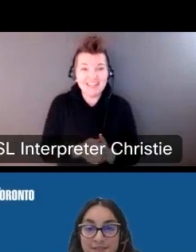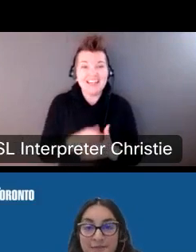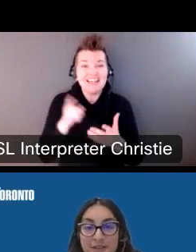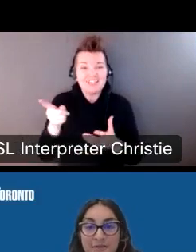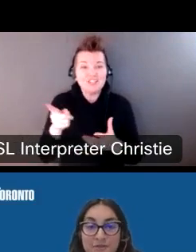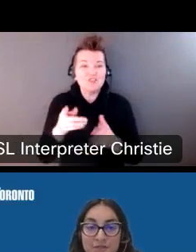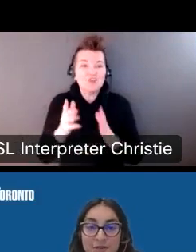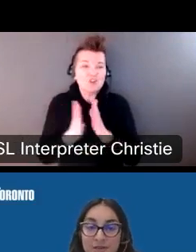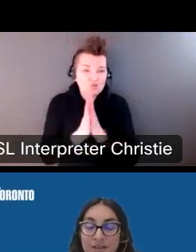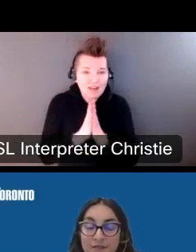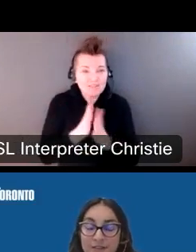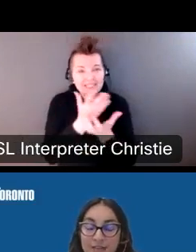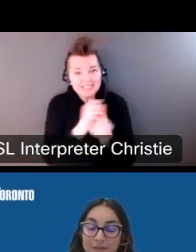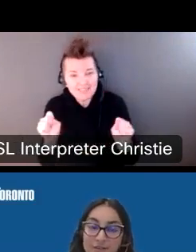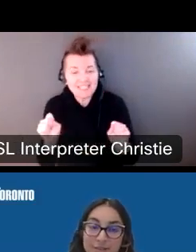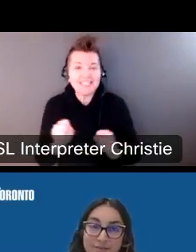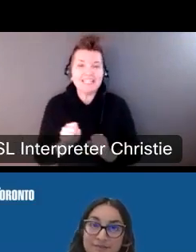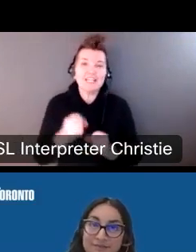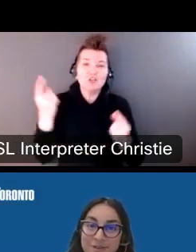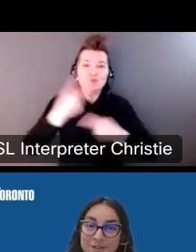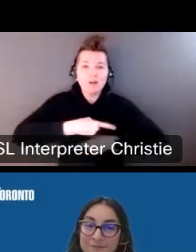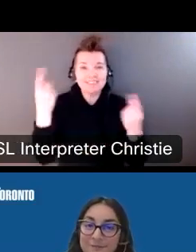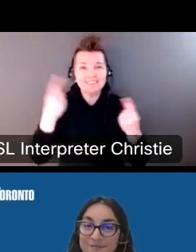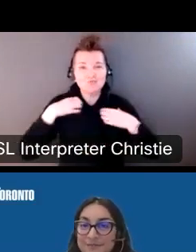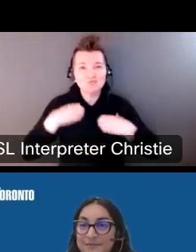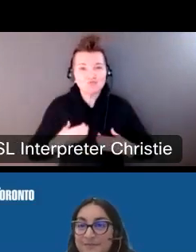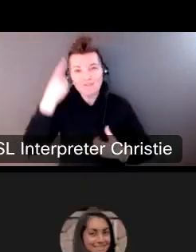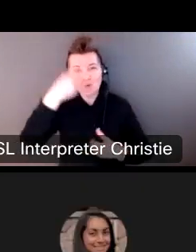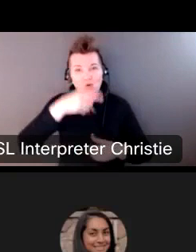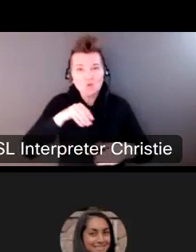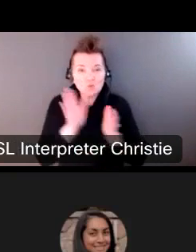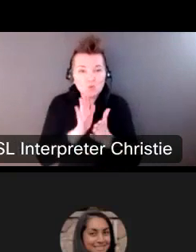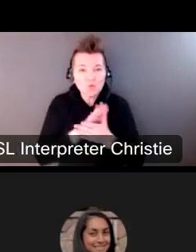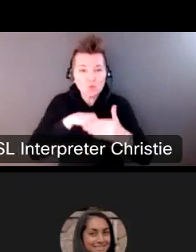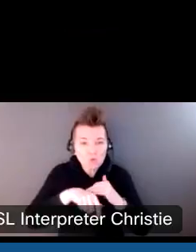and efficiency-related investigations. Roger. Roger Browne: Great. Thanks, Charissa.